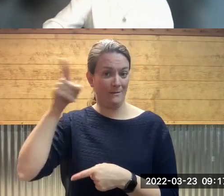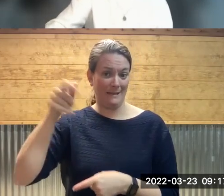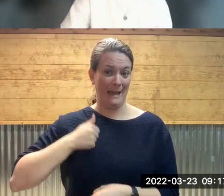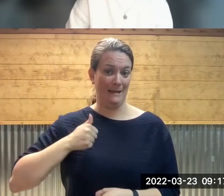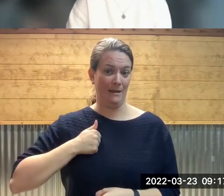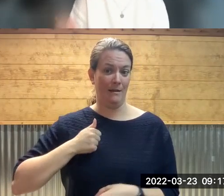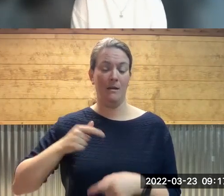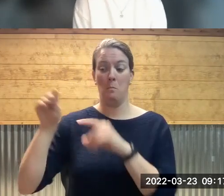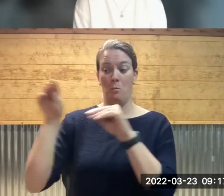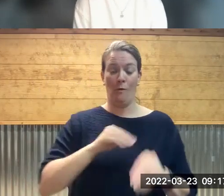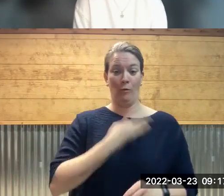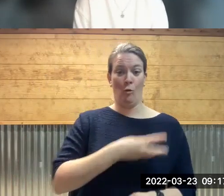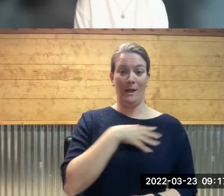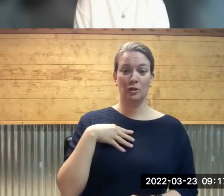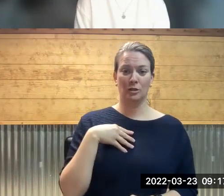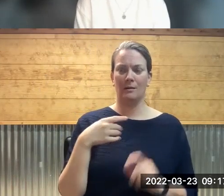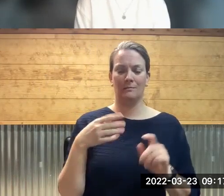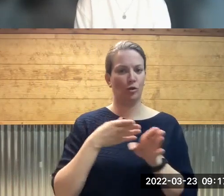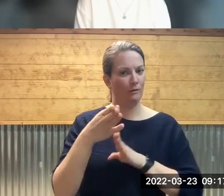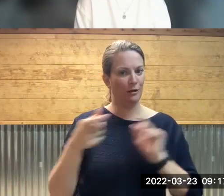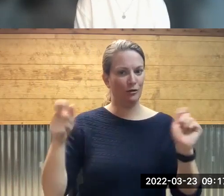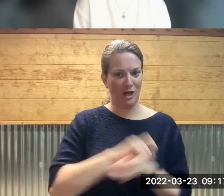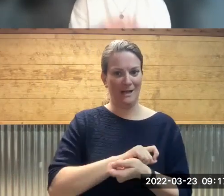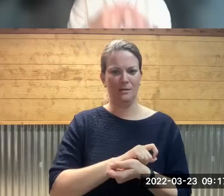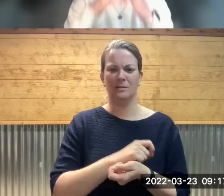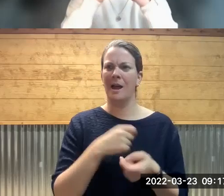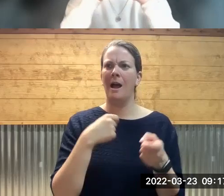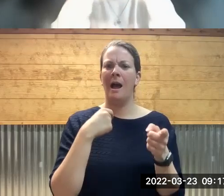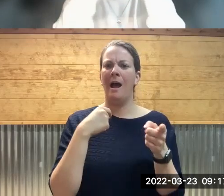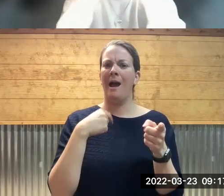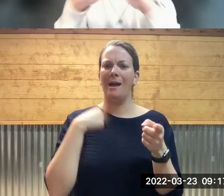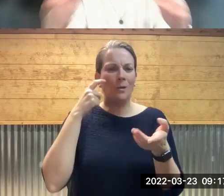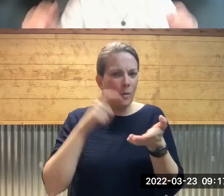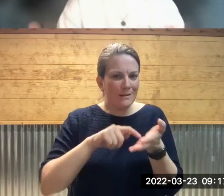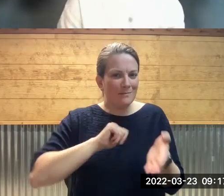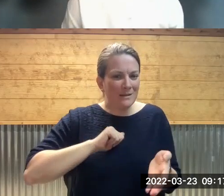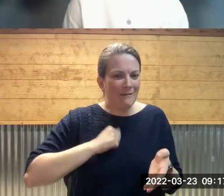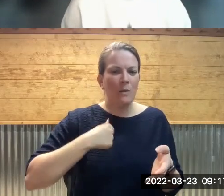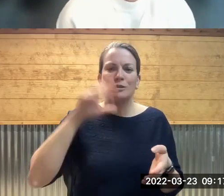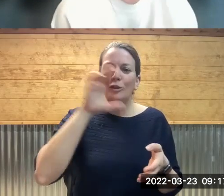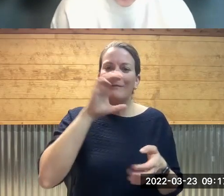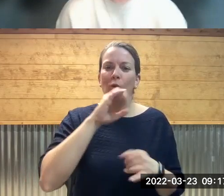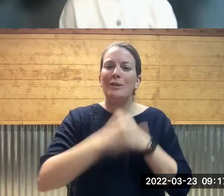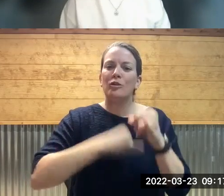But what I did notice is, I kept looking for more international companies to be working with in Croatia versus local-based companies.